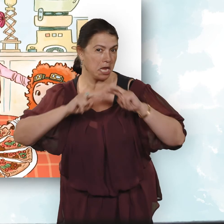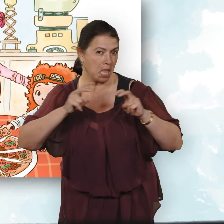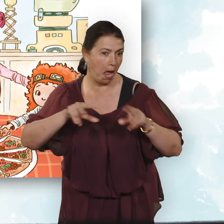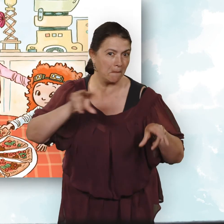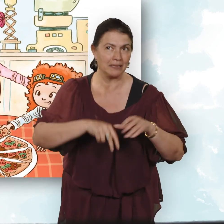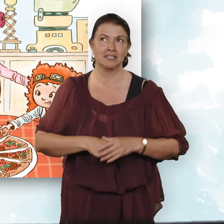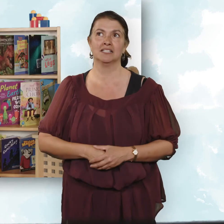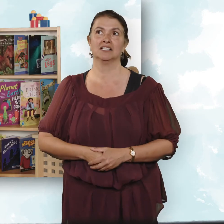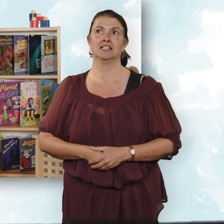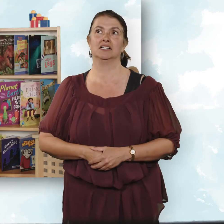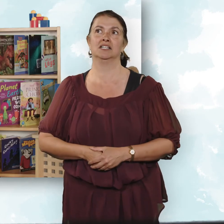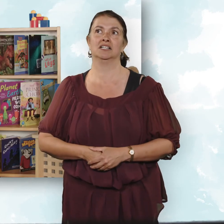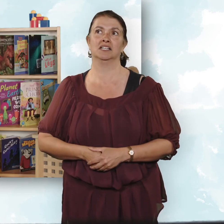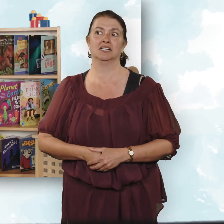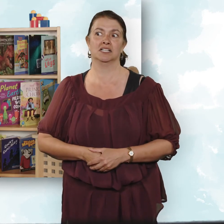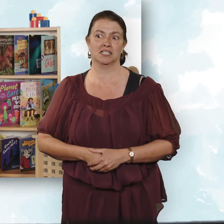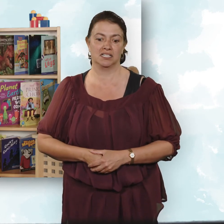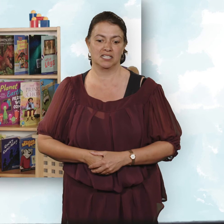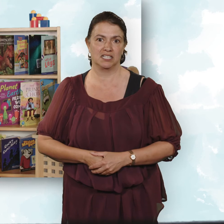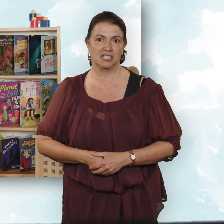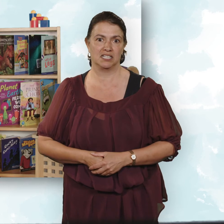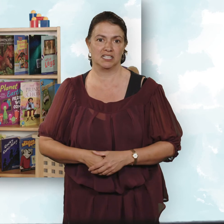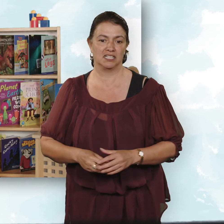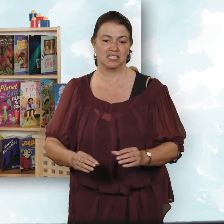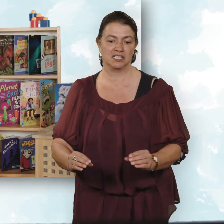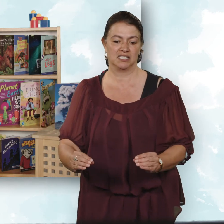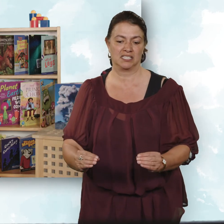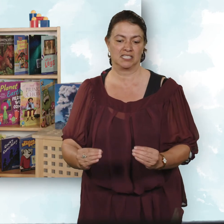said Grandma. “It’s an experiment!”